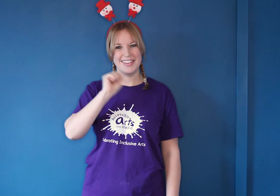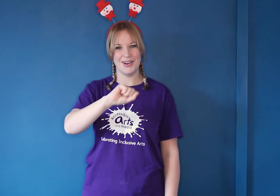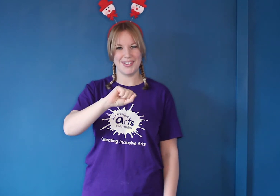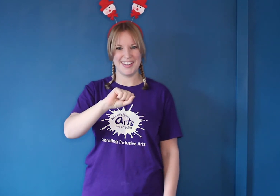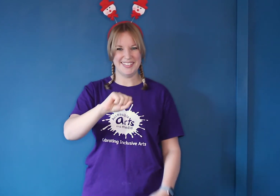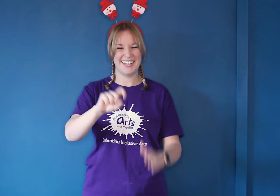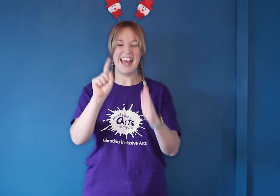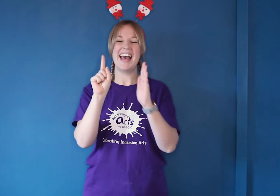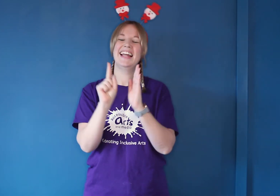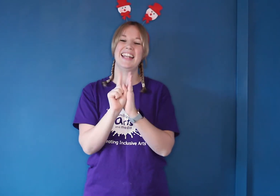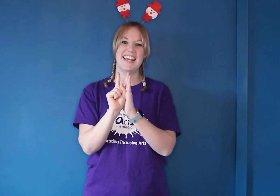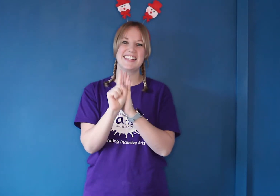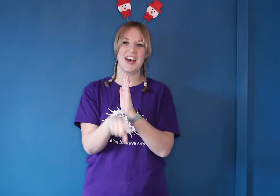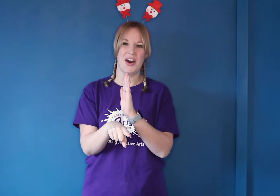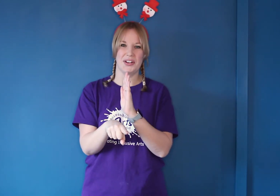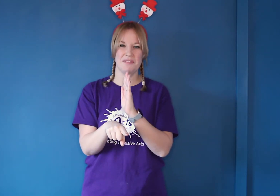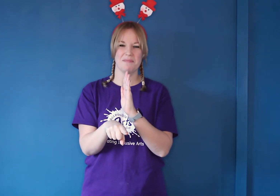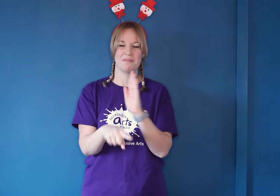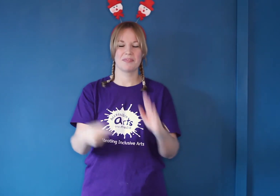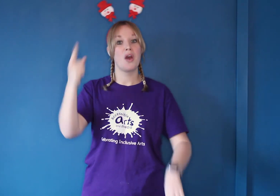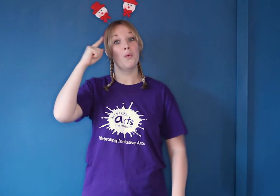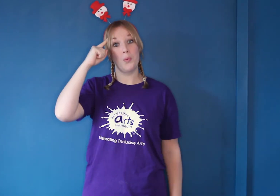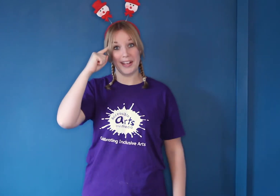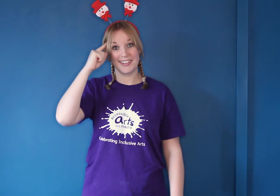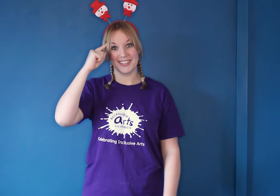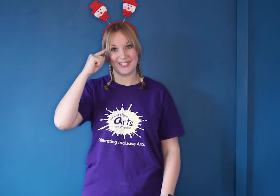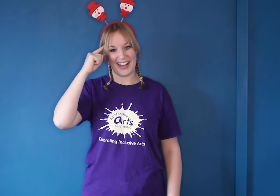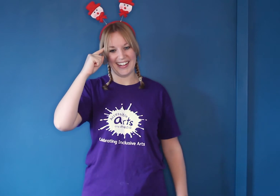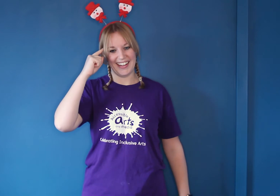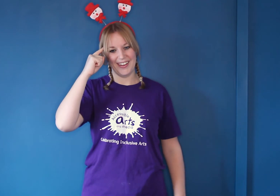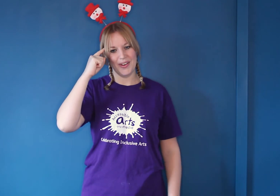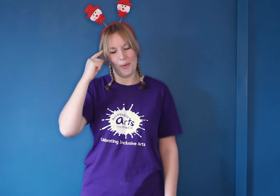Your turn. Later on we’ll conspire.